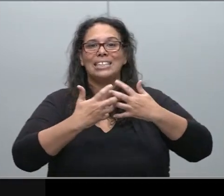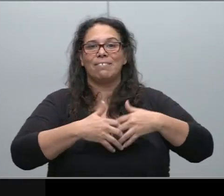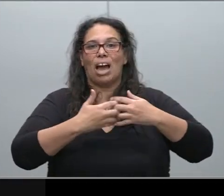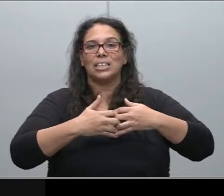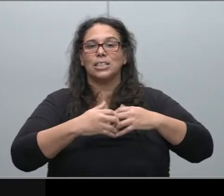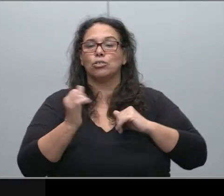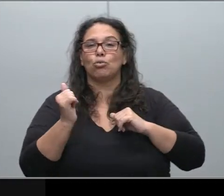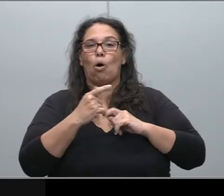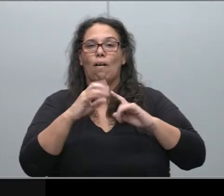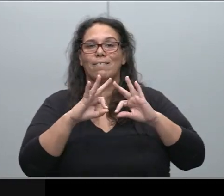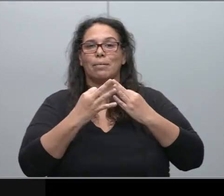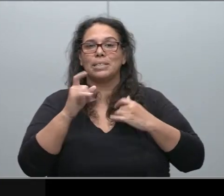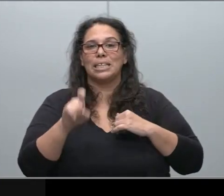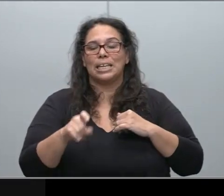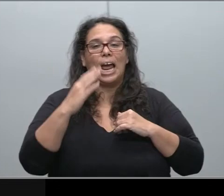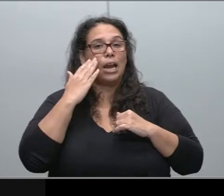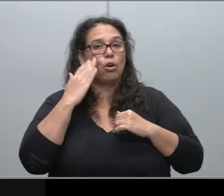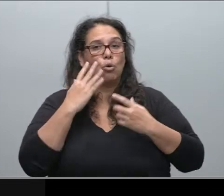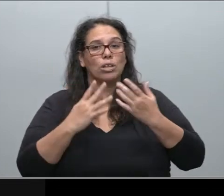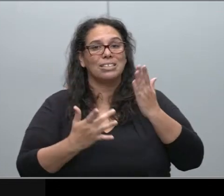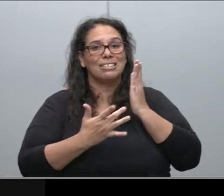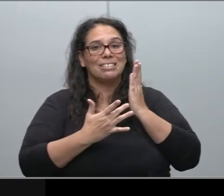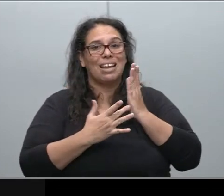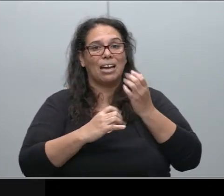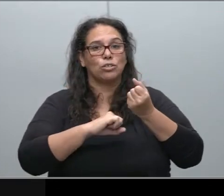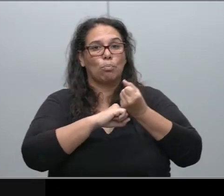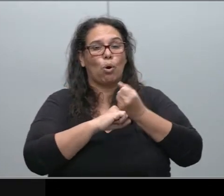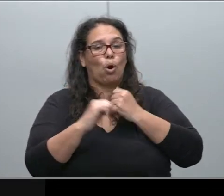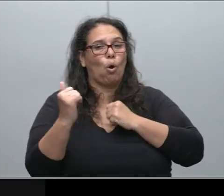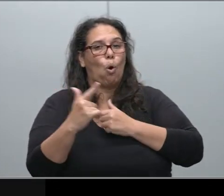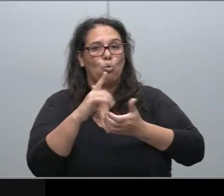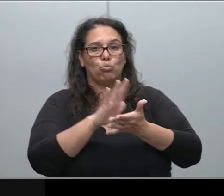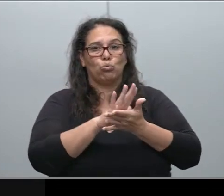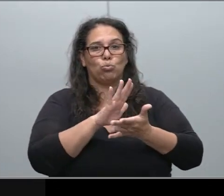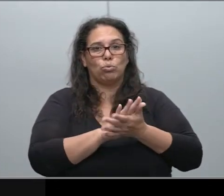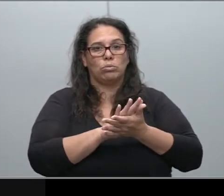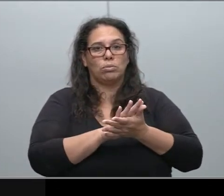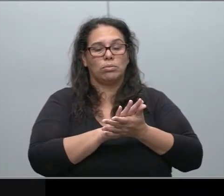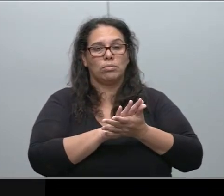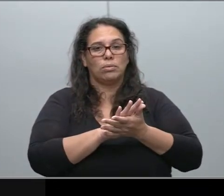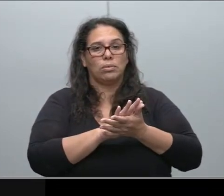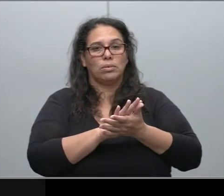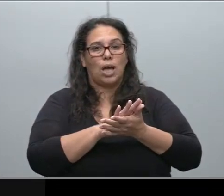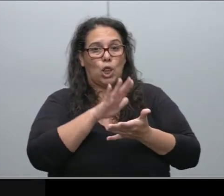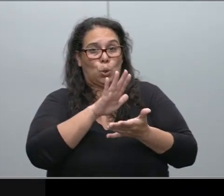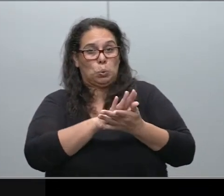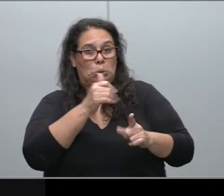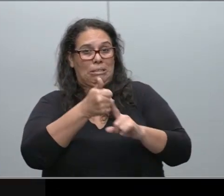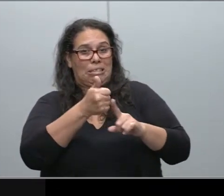in a little bit, how to use Thought Exchange in case you have not had an opportunity to use it already.